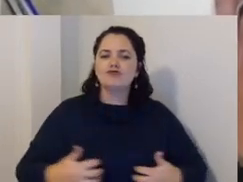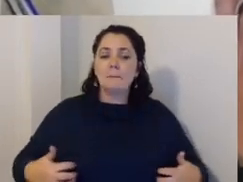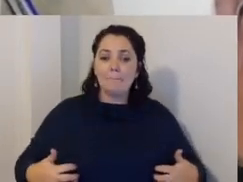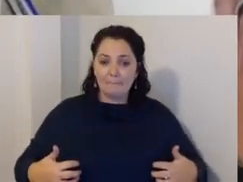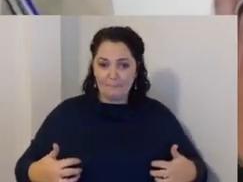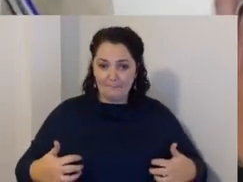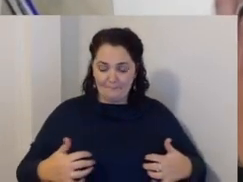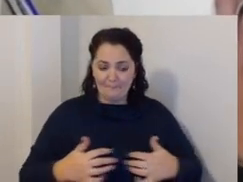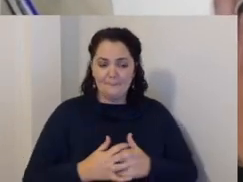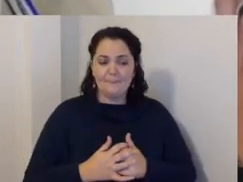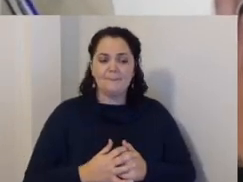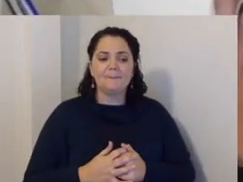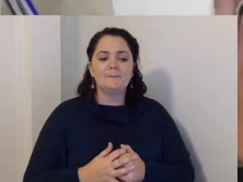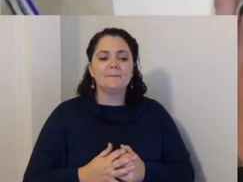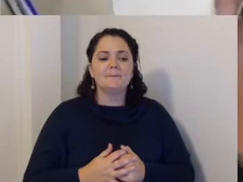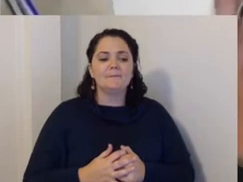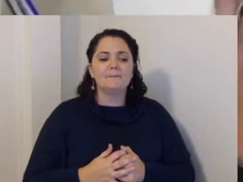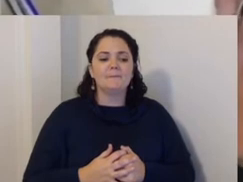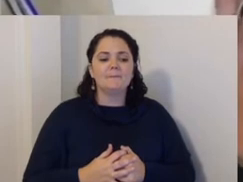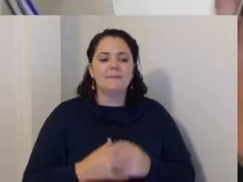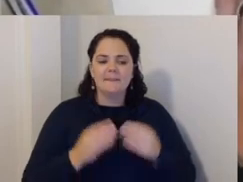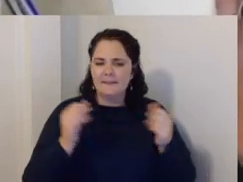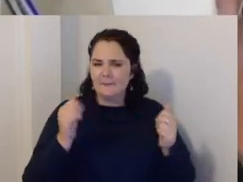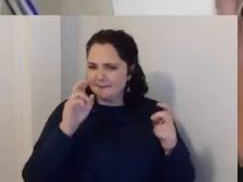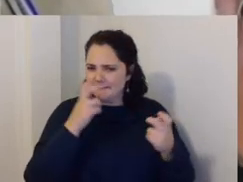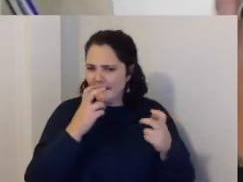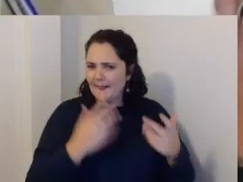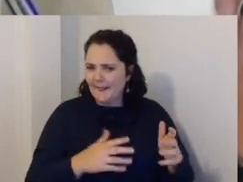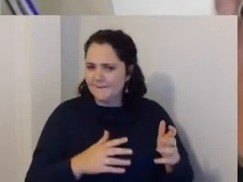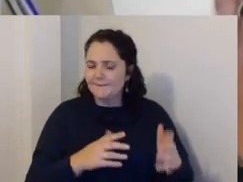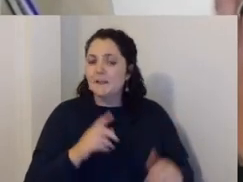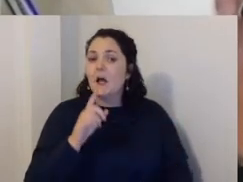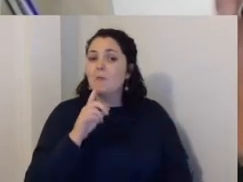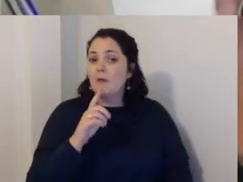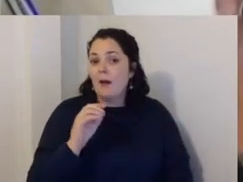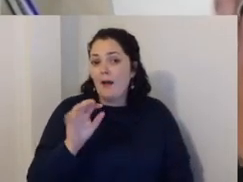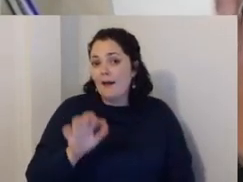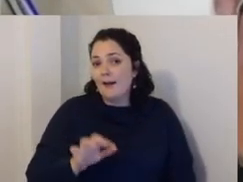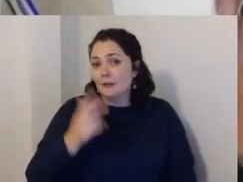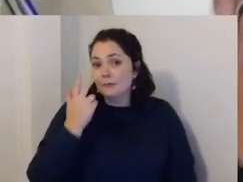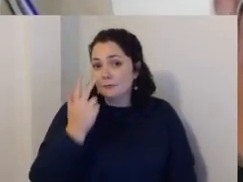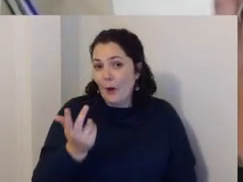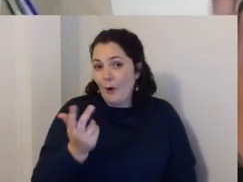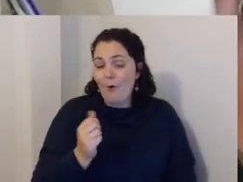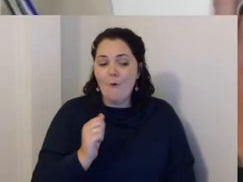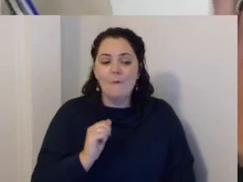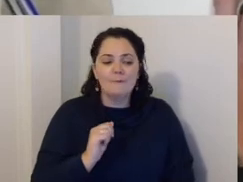to leave that as a dark but I'm going to come around and show how that starts to show the rib